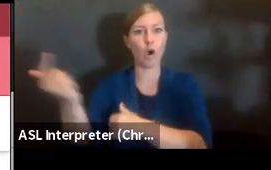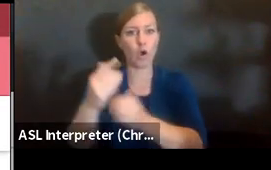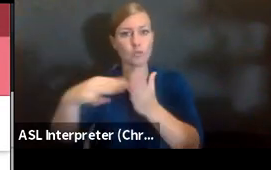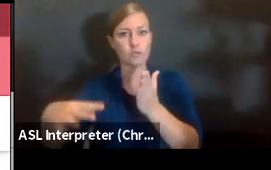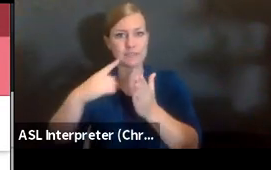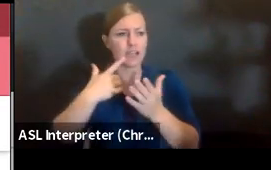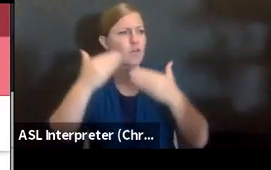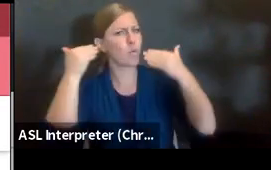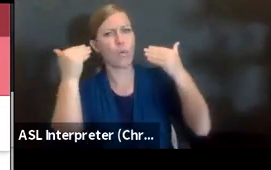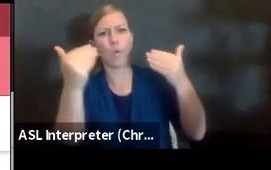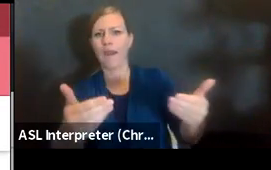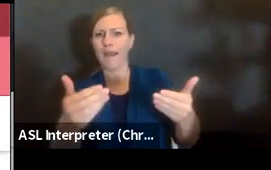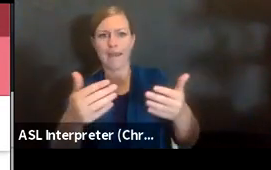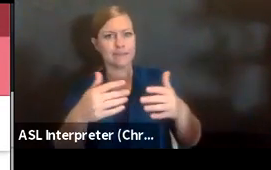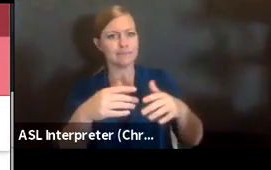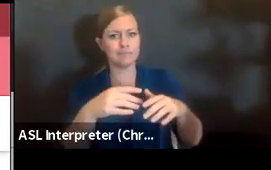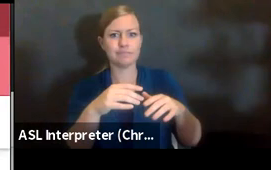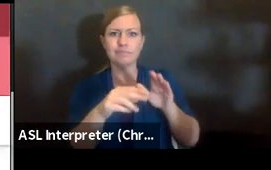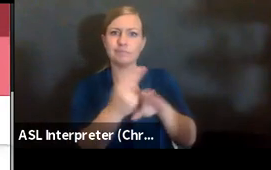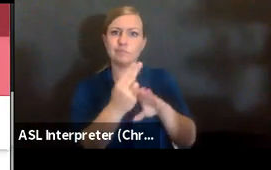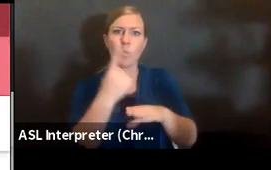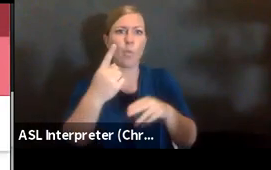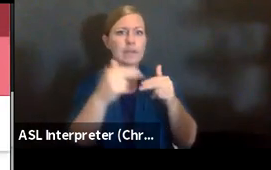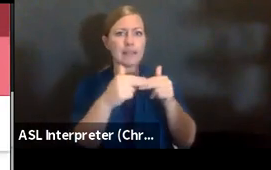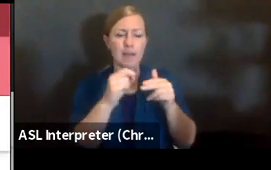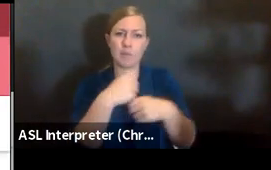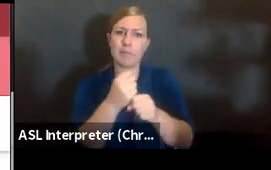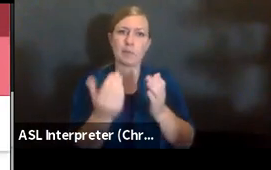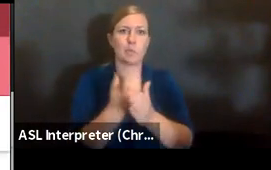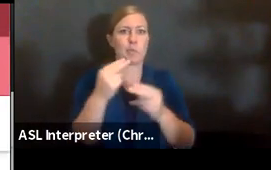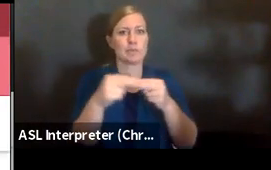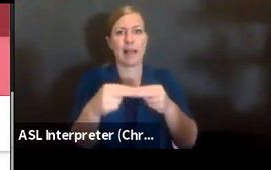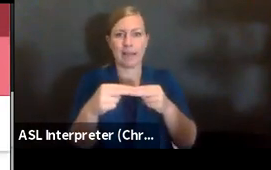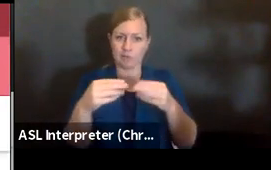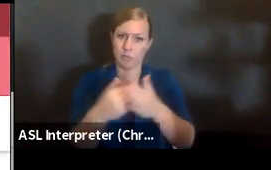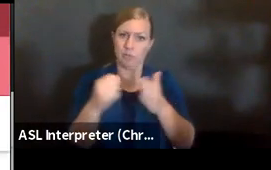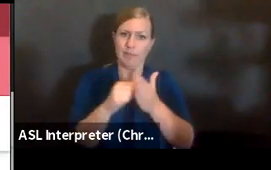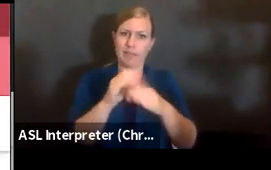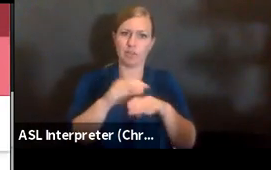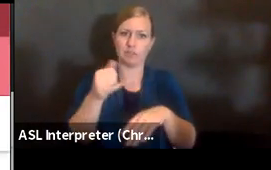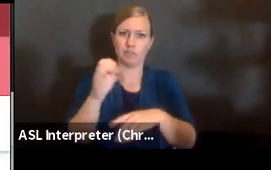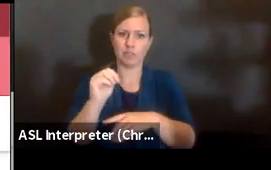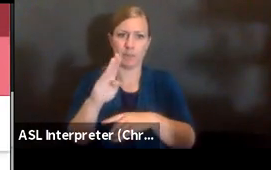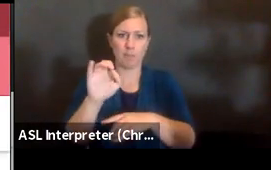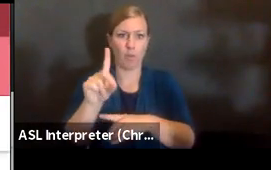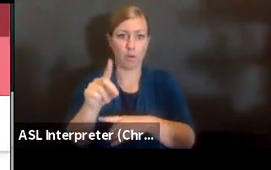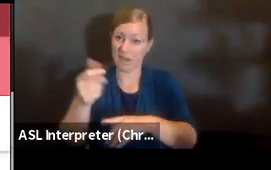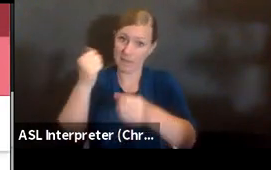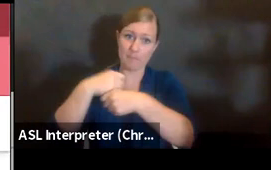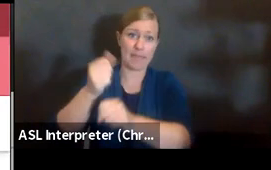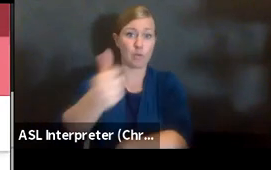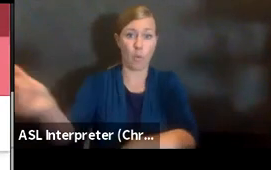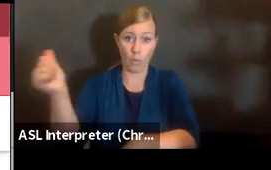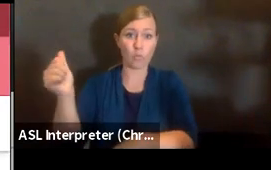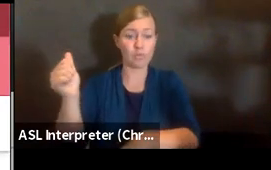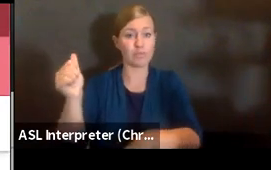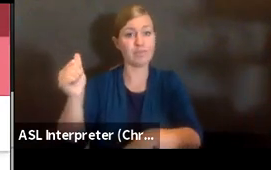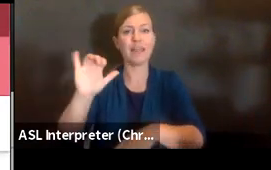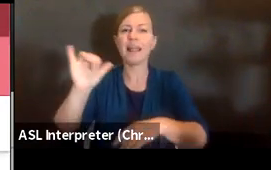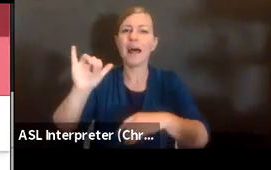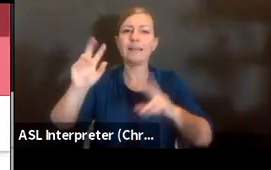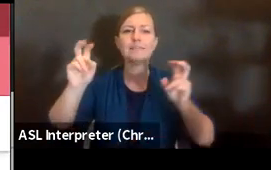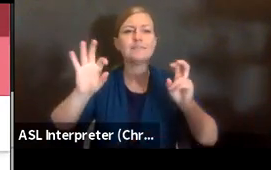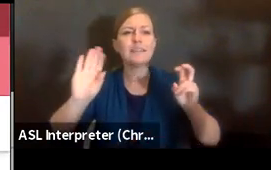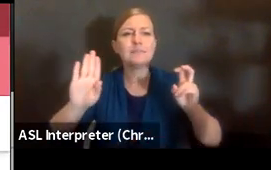Jeff Crawford: Hey, go ahead and take one of the slides or create a new slide in the Jamboard a new page and make it your own. Kind of like the the wall like a Facebook page or whatever you want to call it.